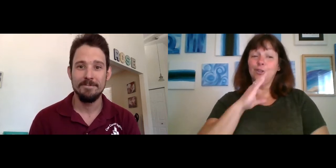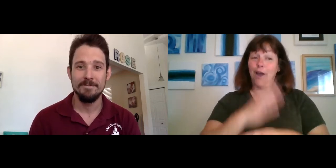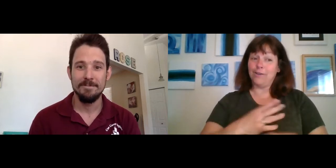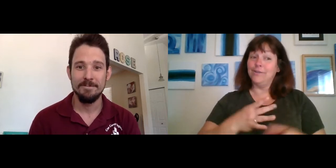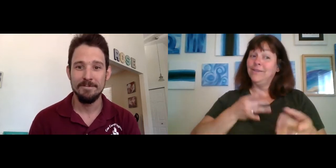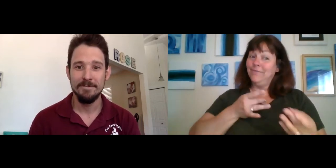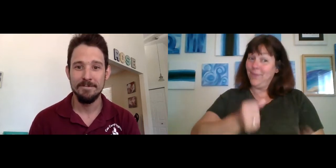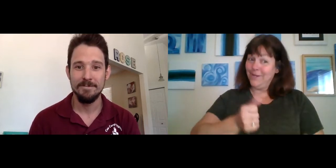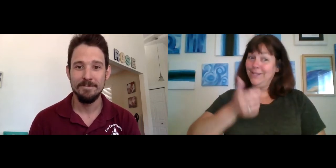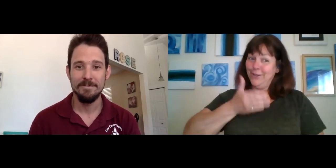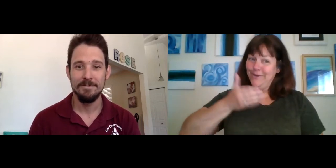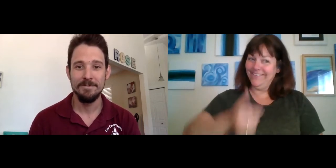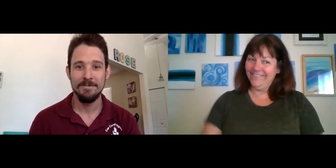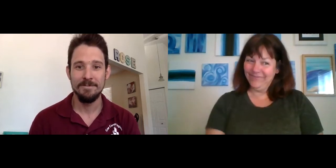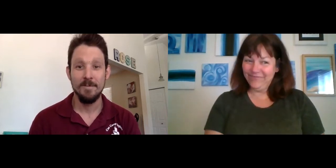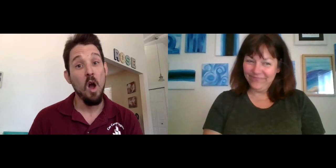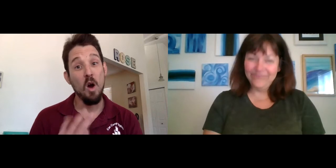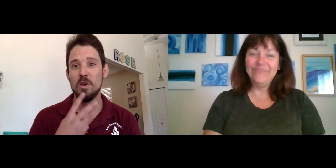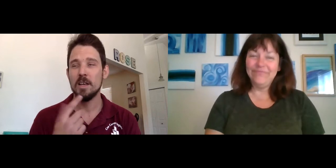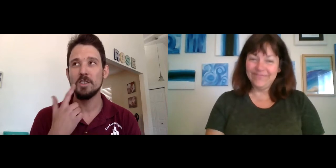Karen: Your daughter is really fluent at cueing!